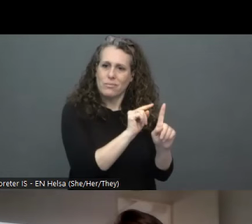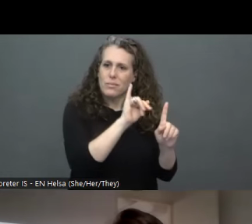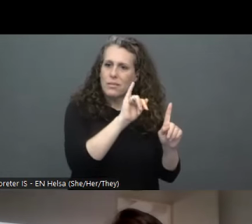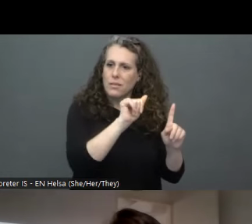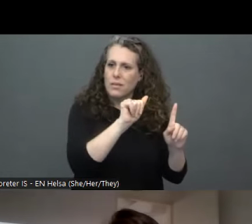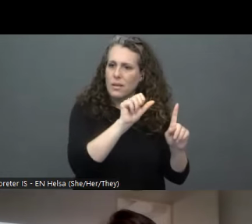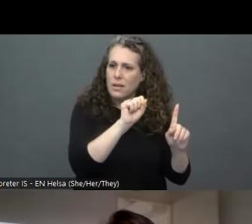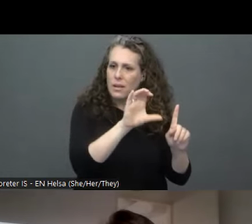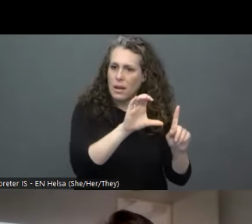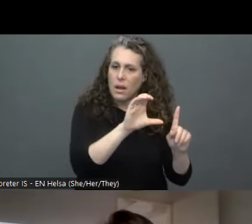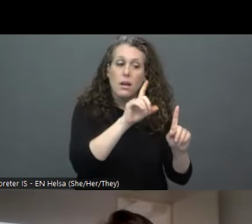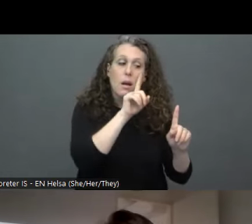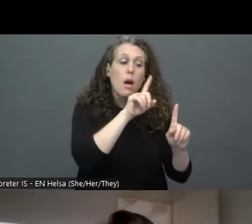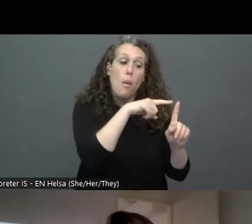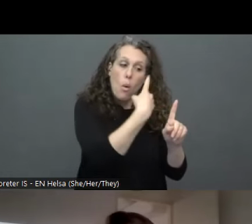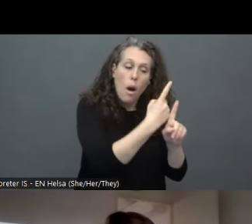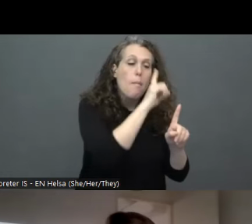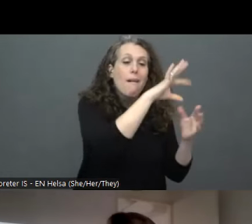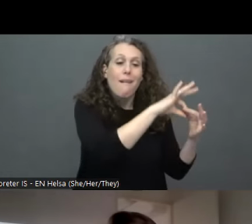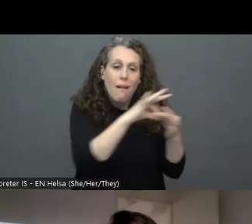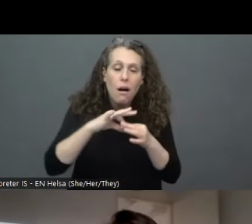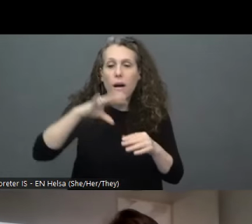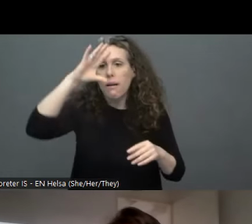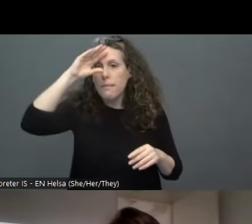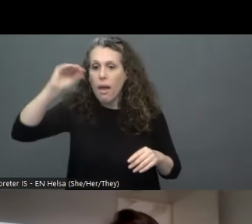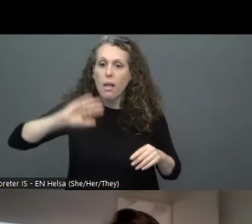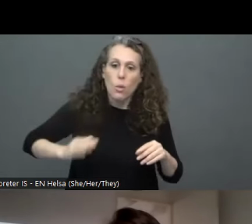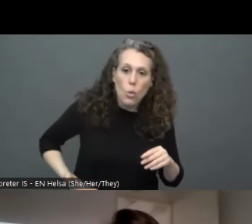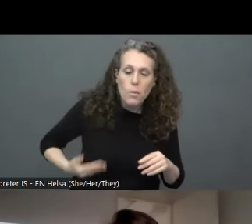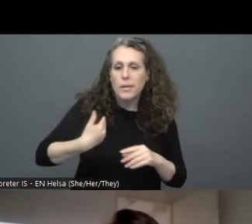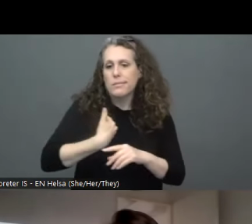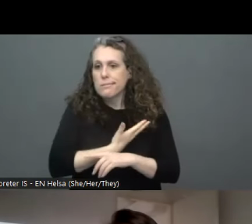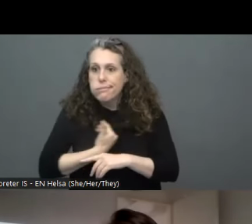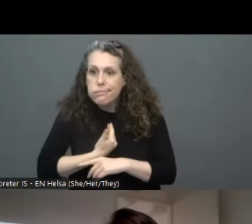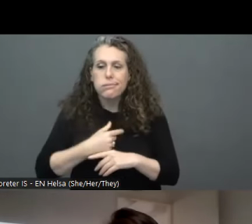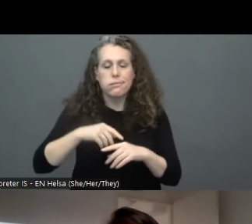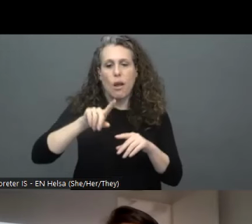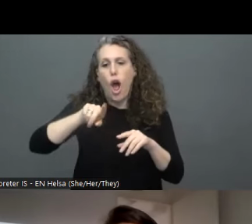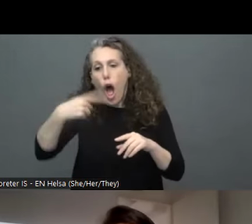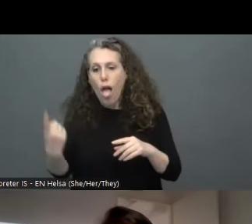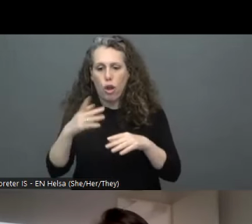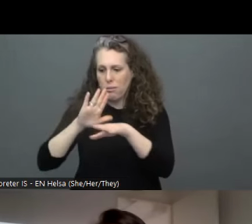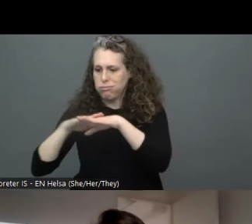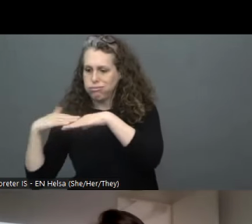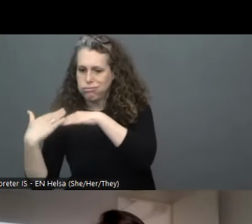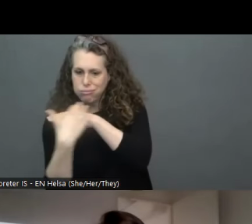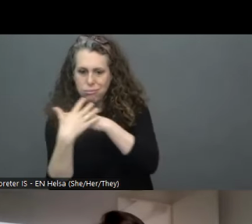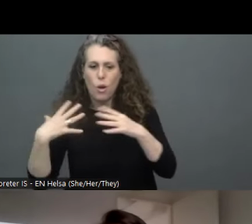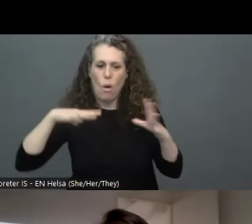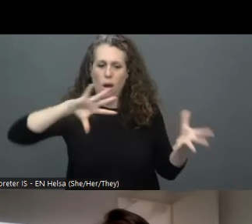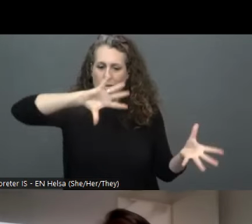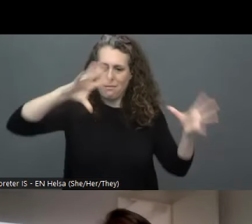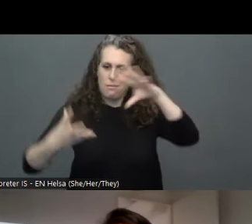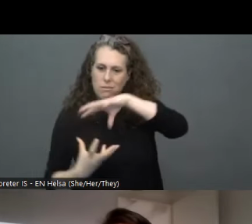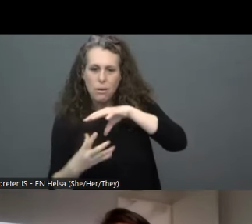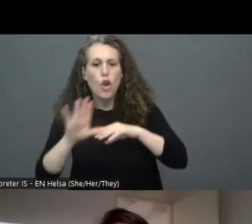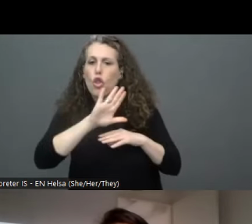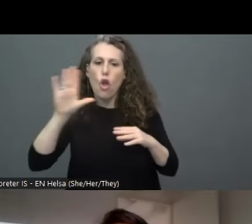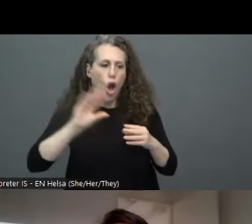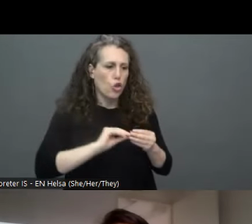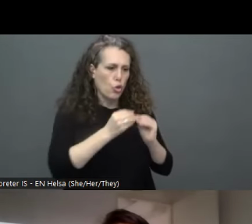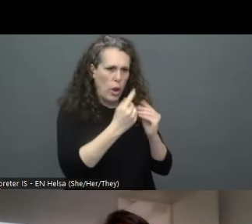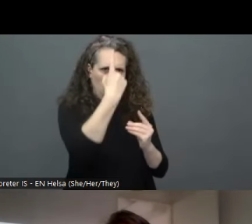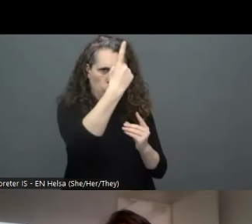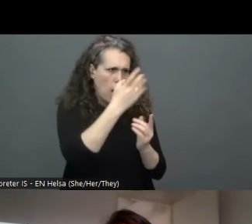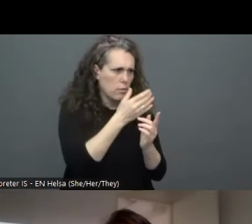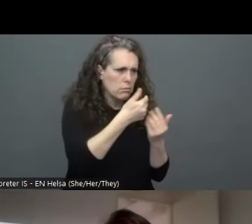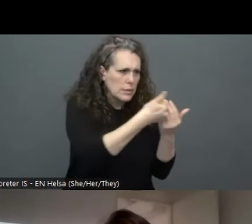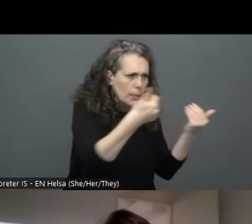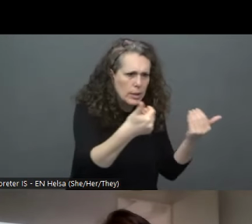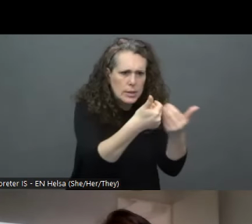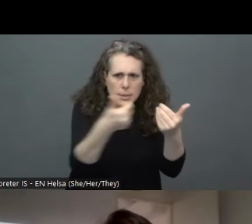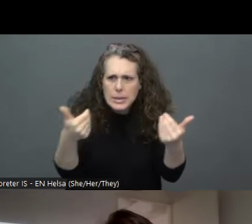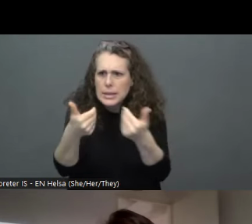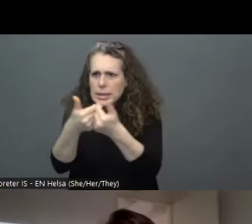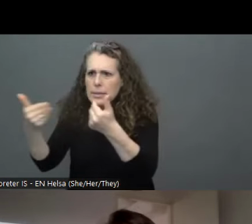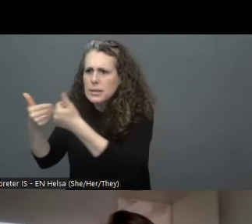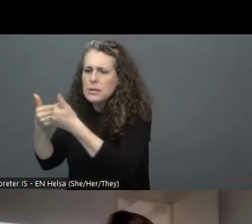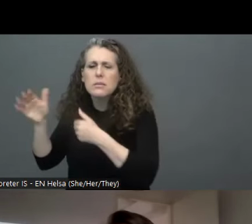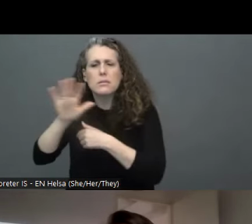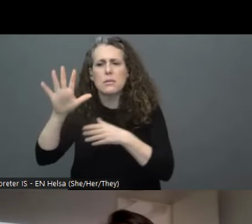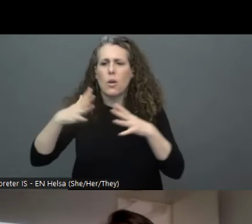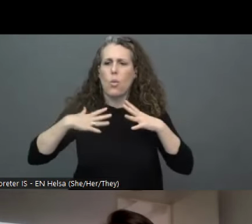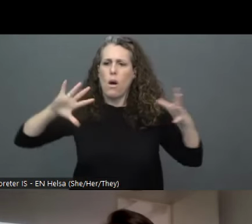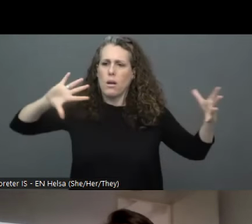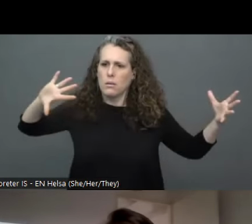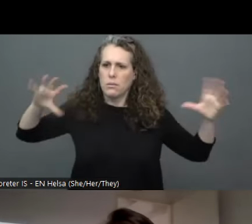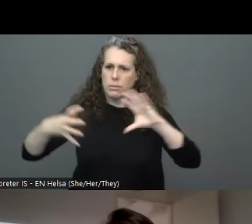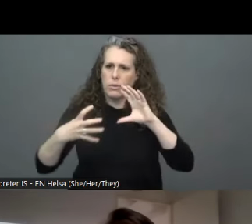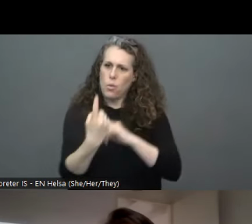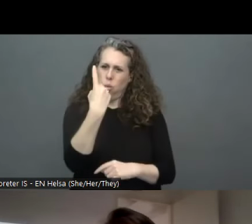gender and other cross cutting items produce not in isolation but in the ecosystem how it works.